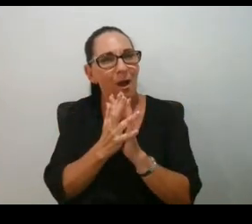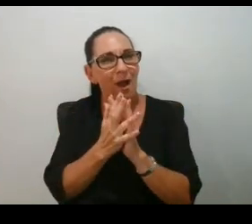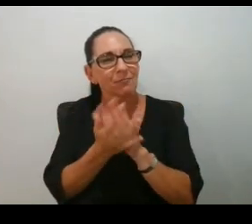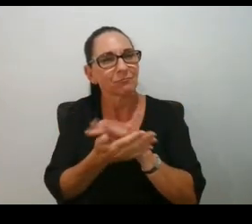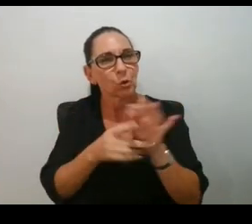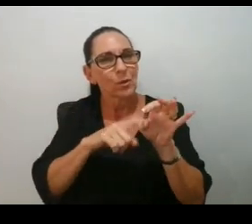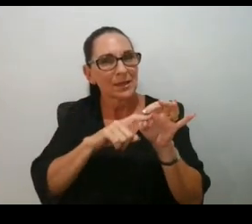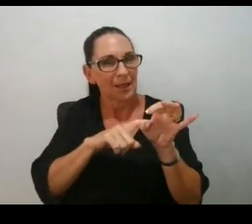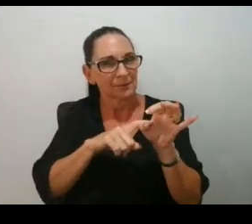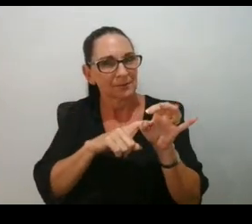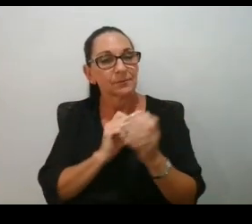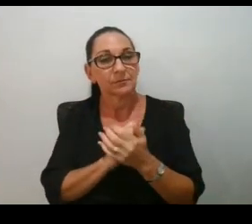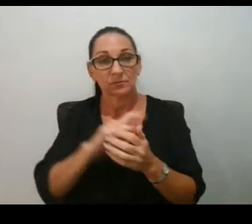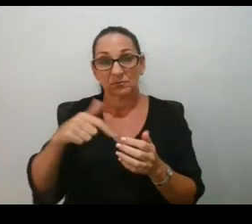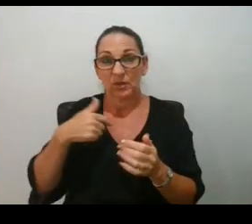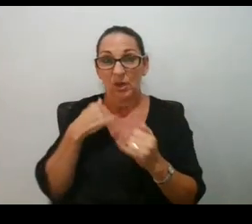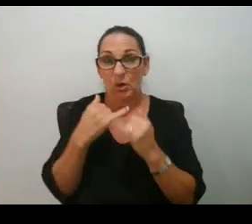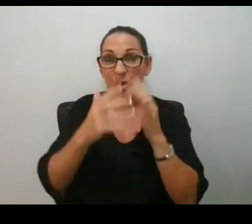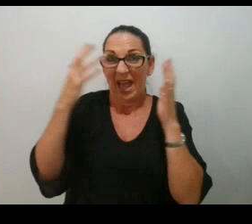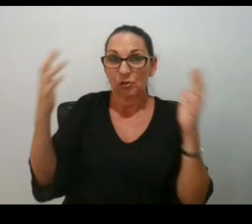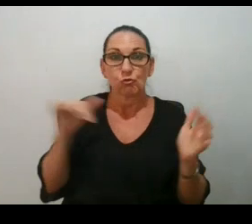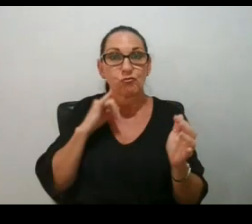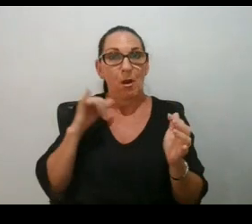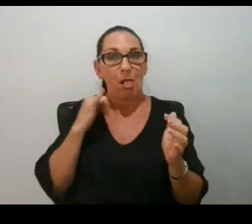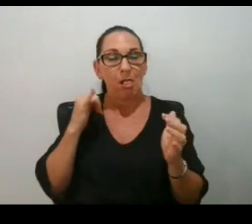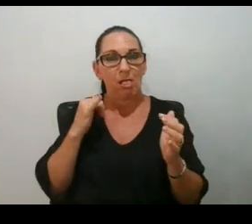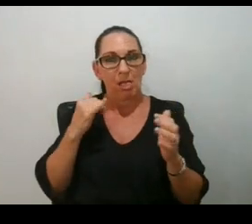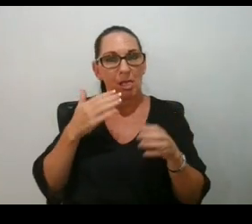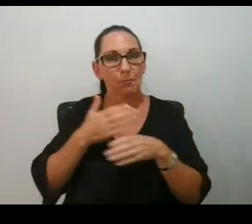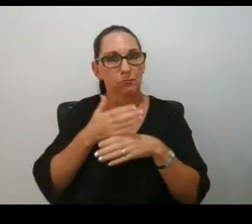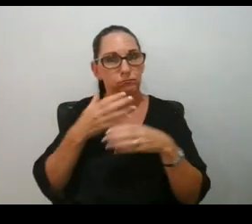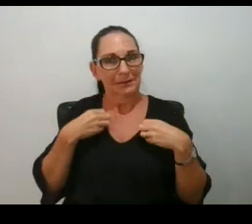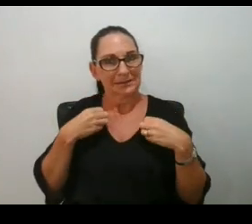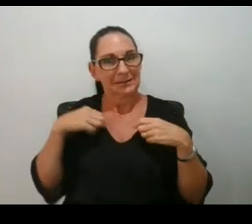the largest criminal practice in Queensland uh but our work also includes family law